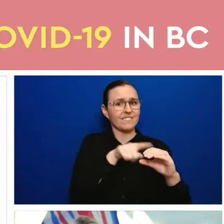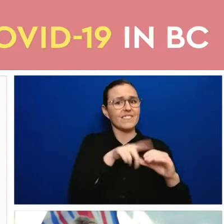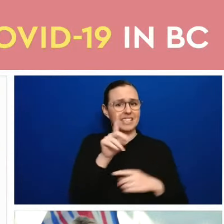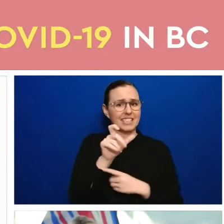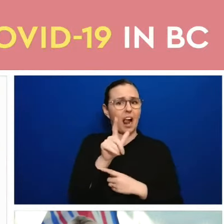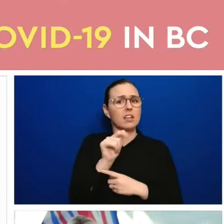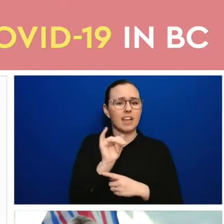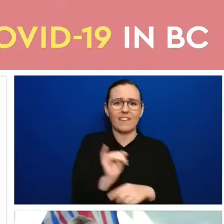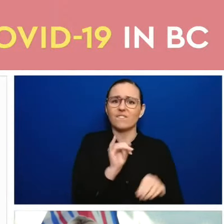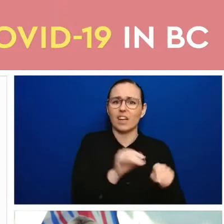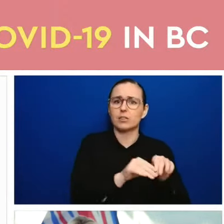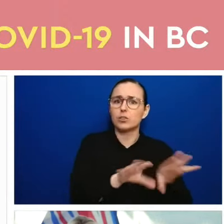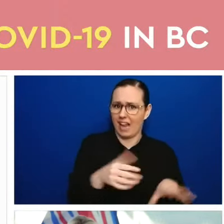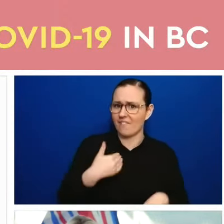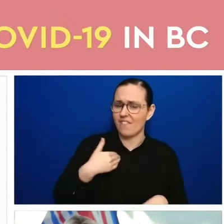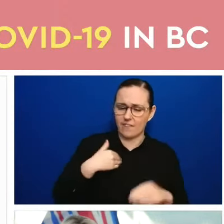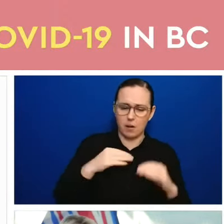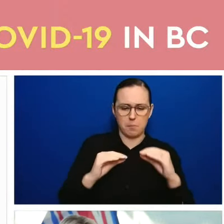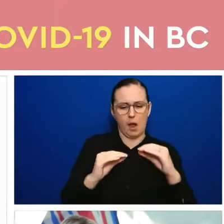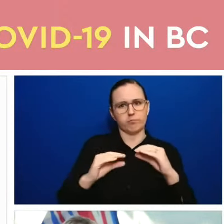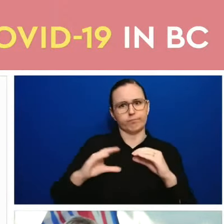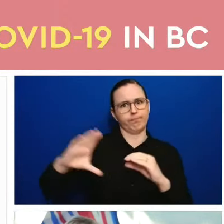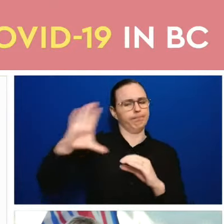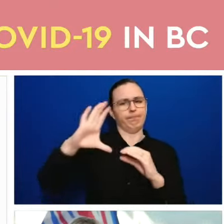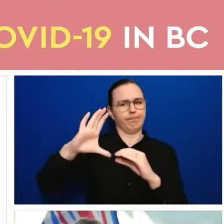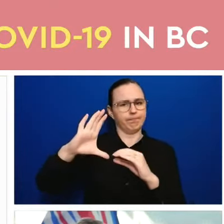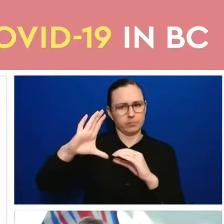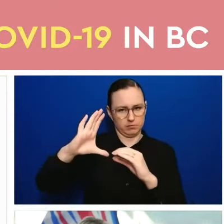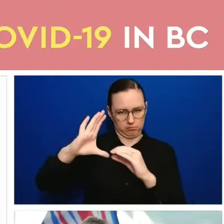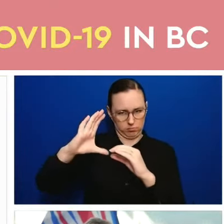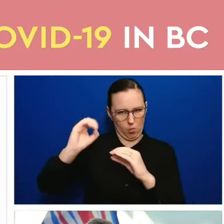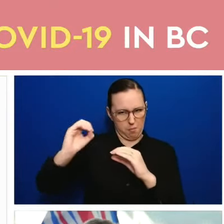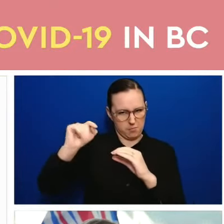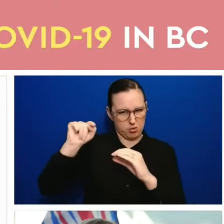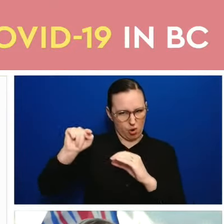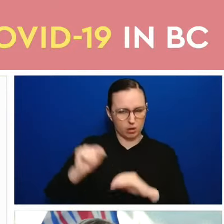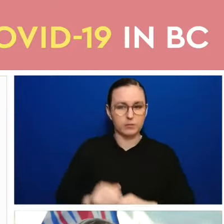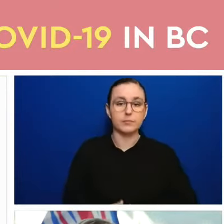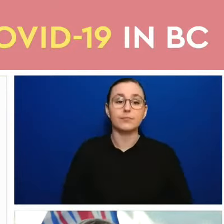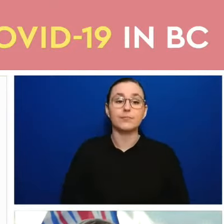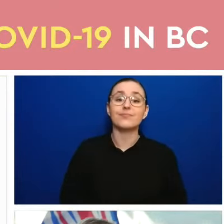people being admitted because of infections with Delta, as well.